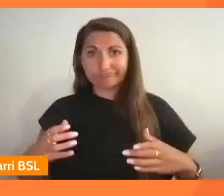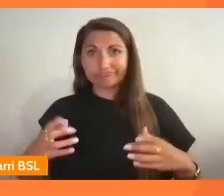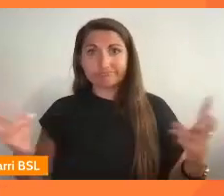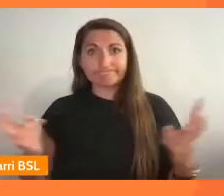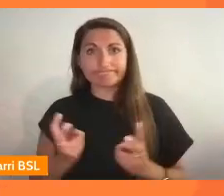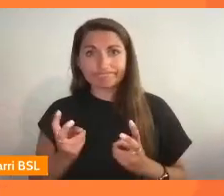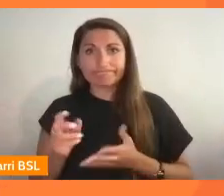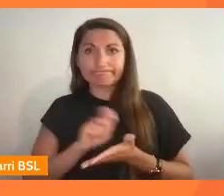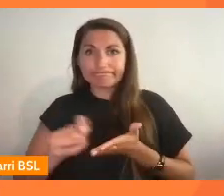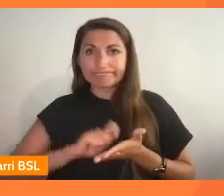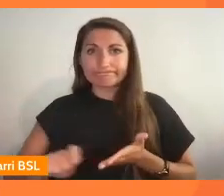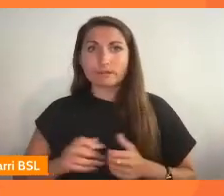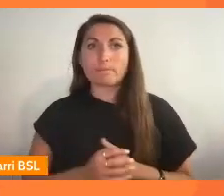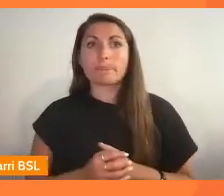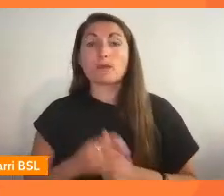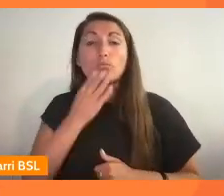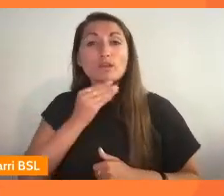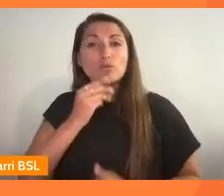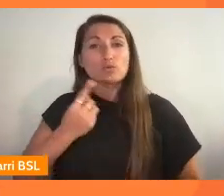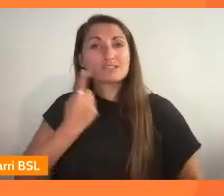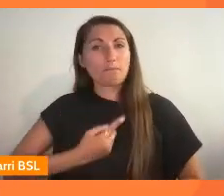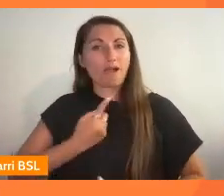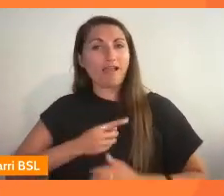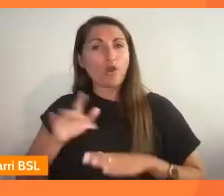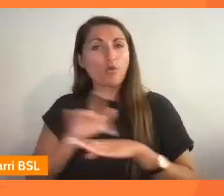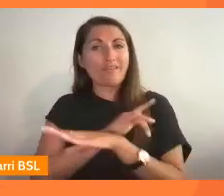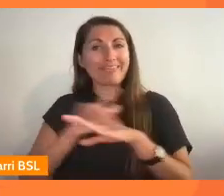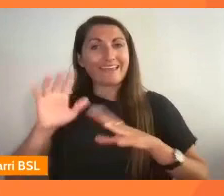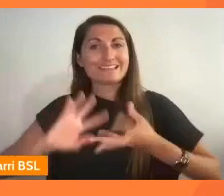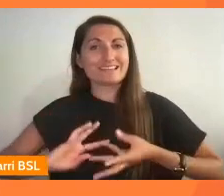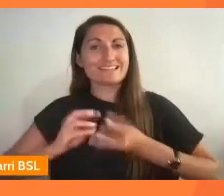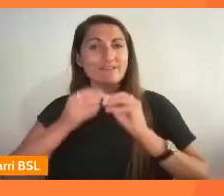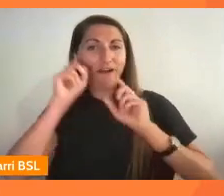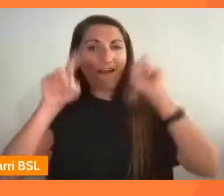my own theatre devising practice and basically said what would this